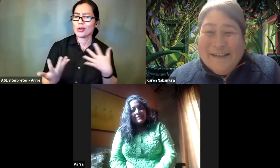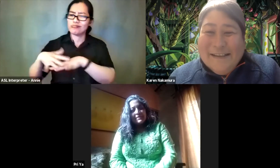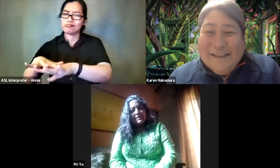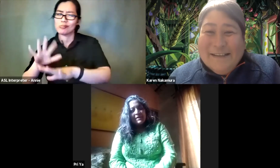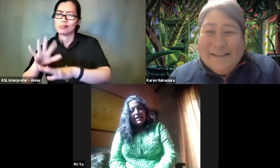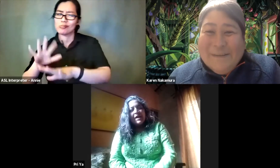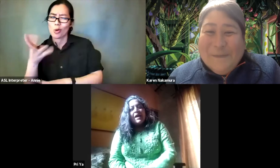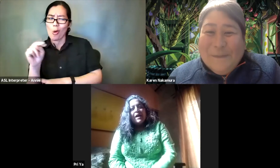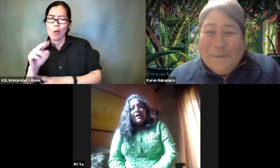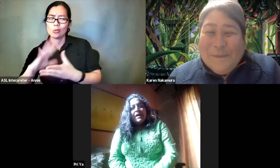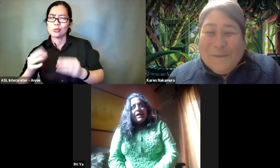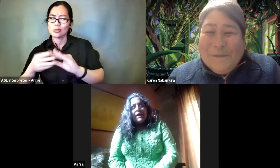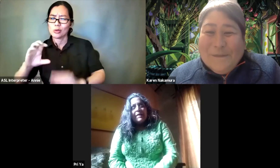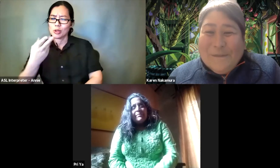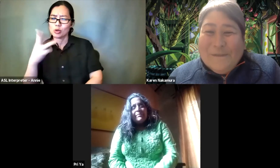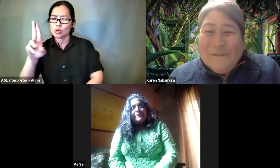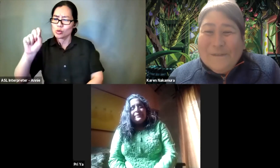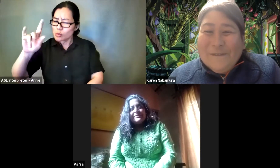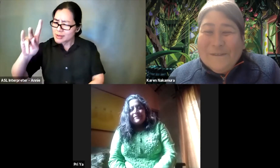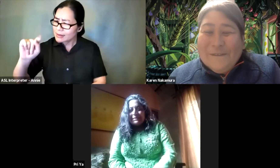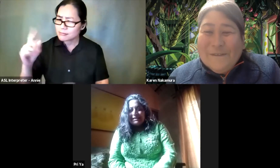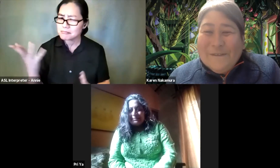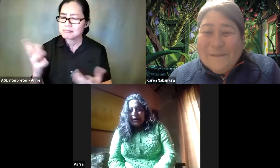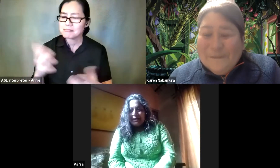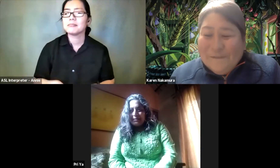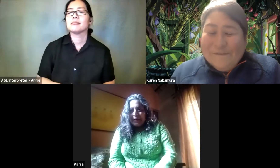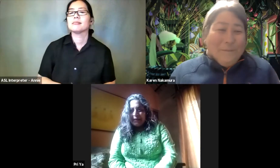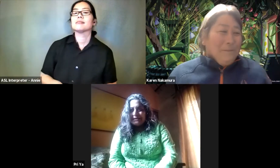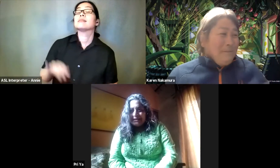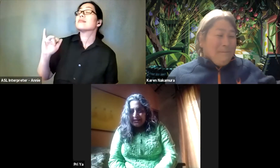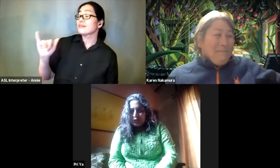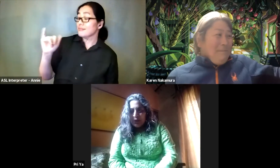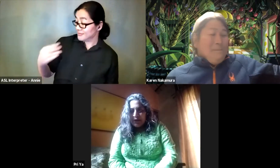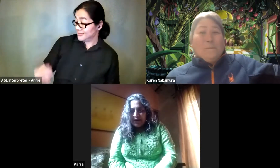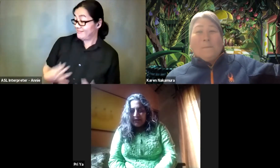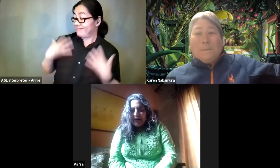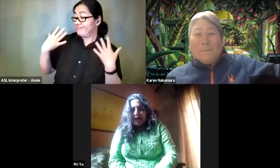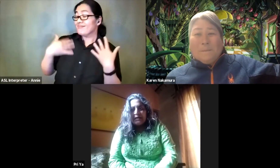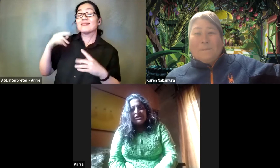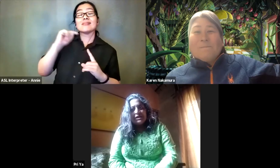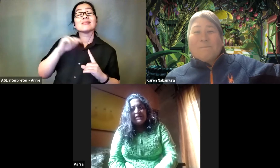Priya Ramasubban: This film was inspired by my sister's work Ladakh, she lived there for